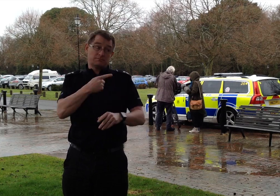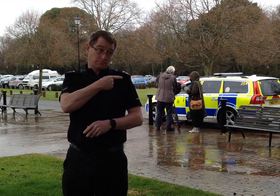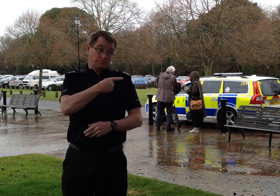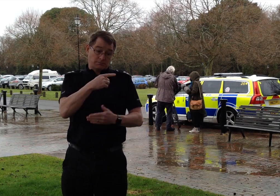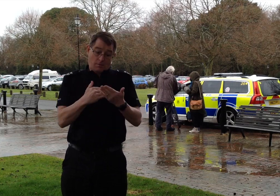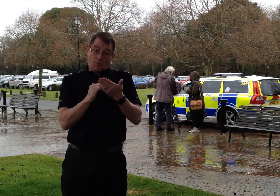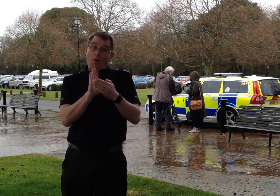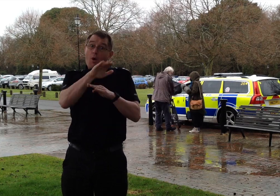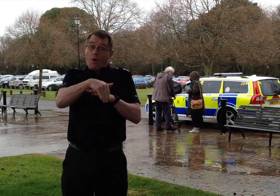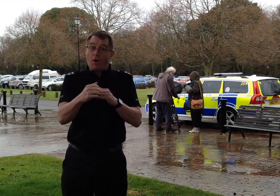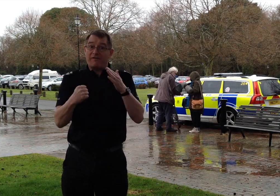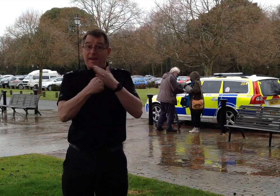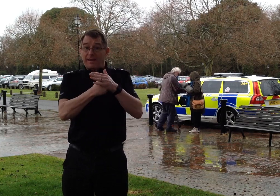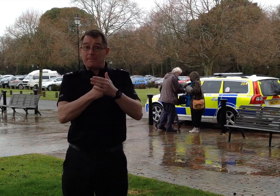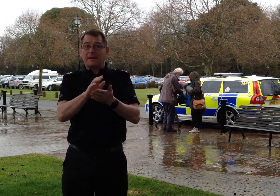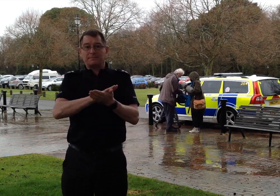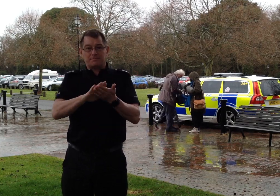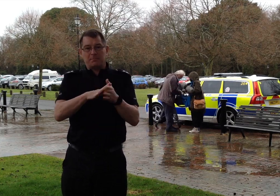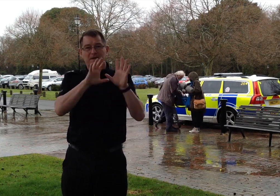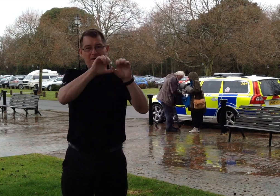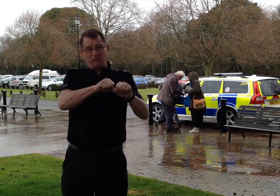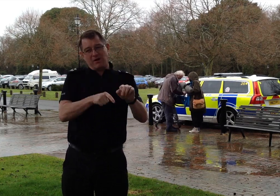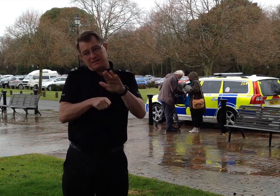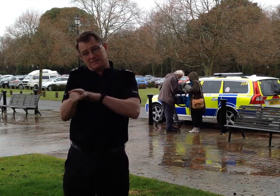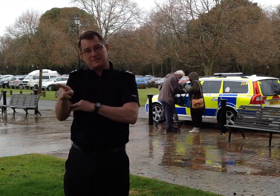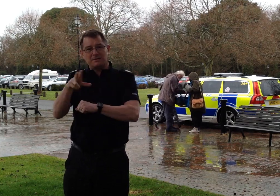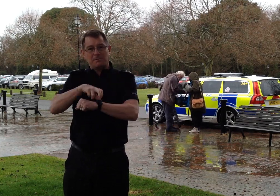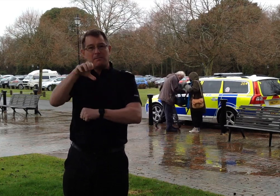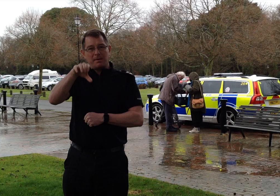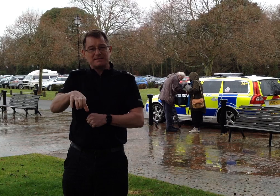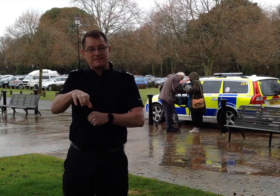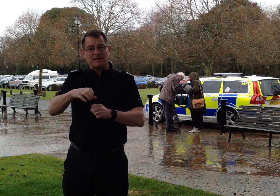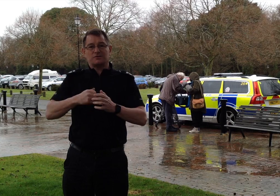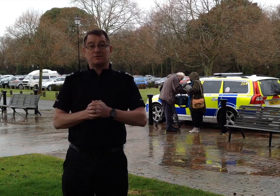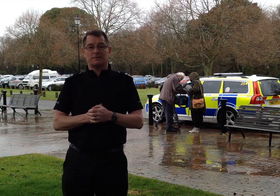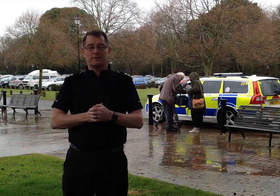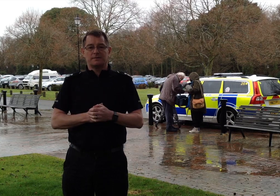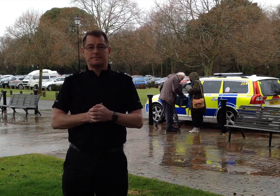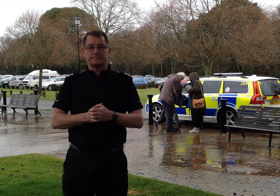if over the limit, the driver would be arrested and taken to the police station